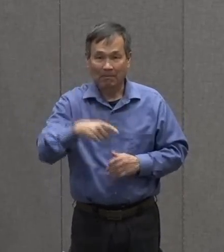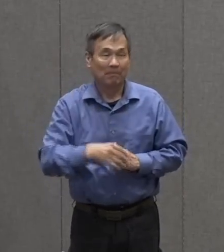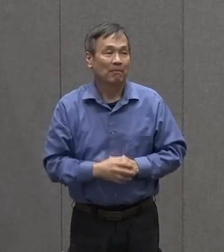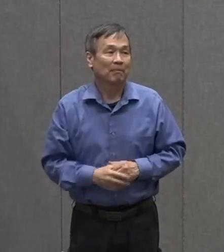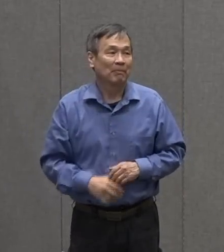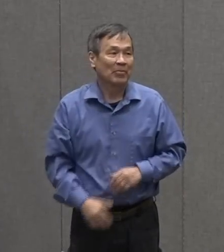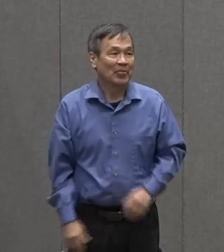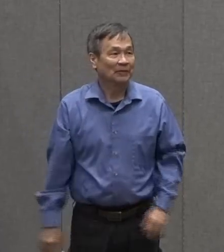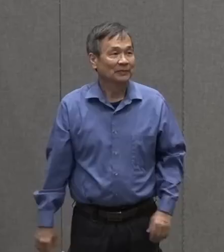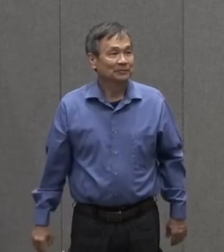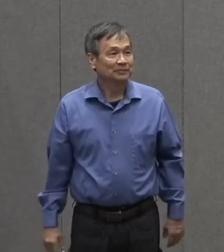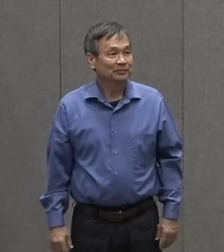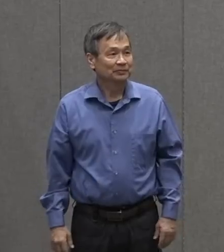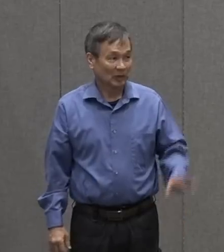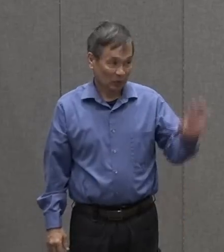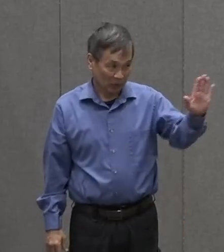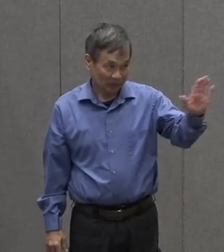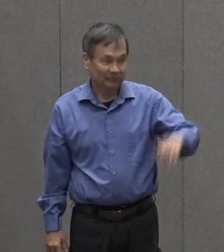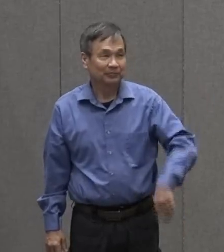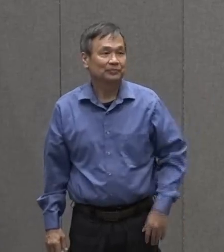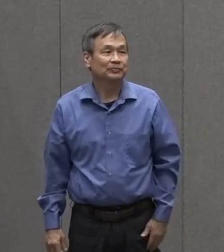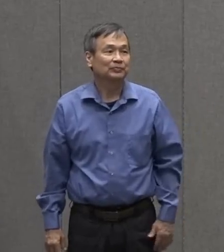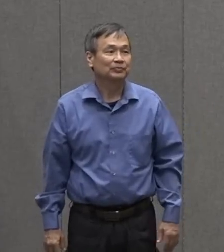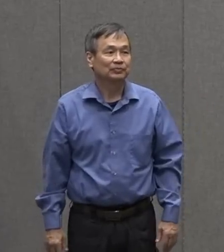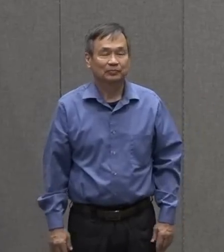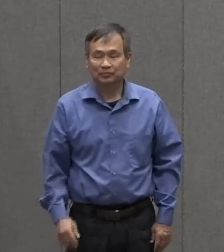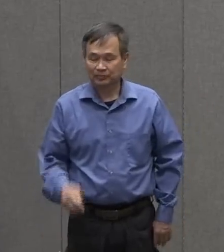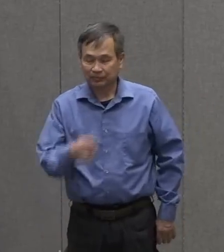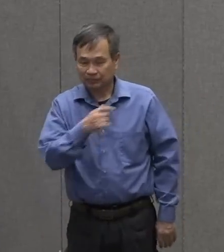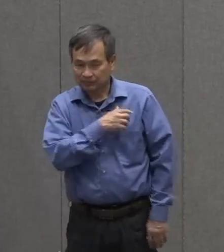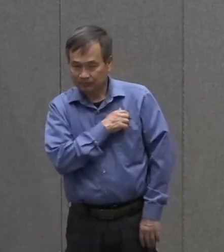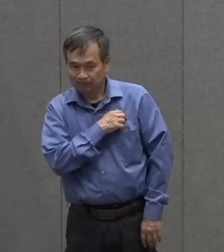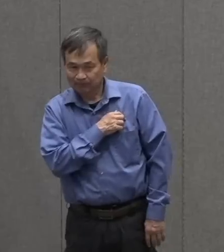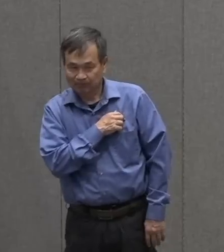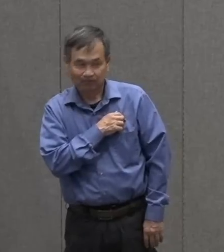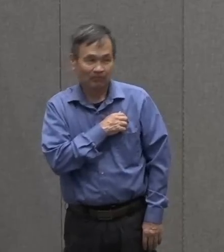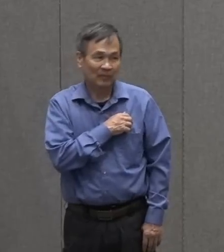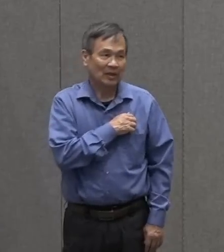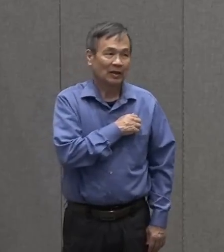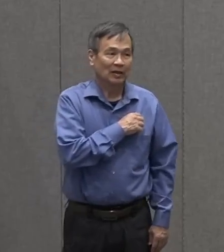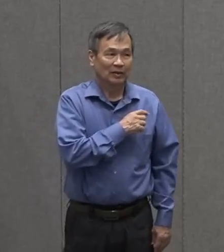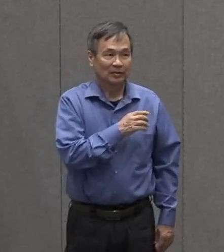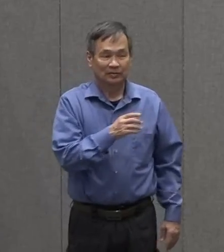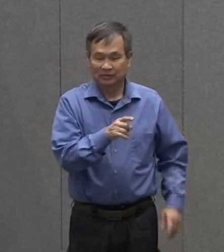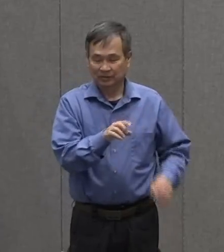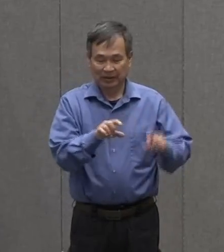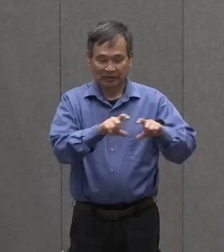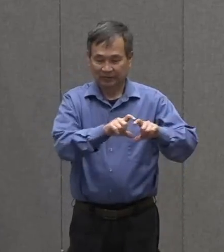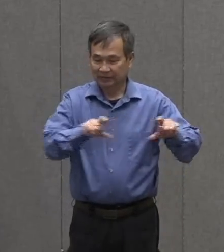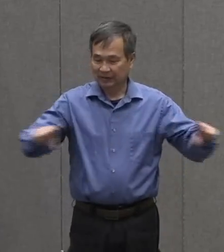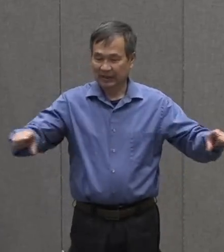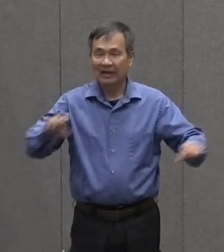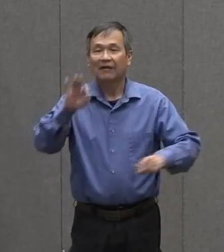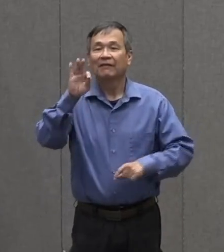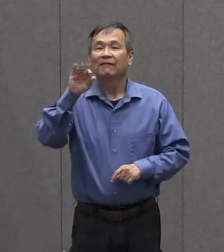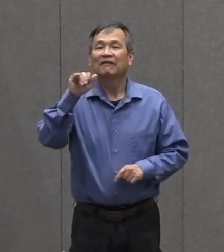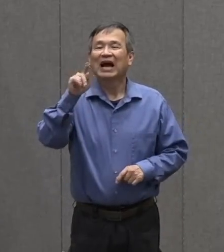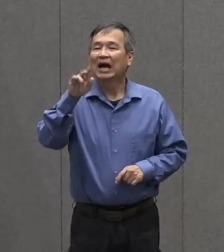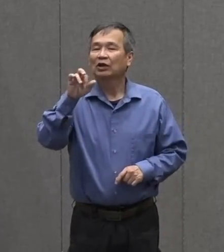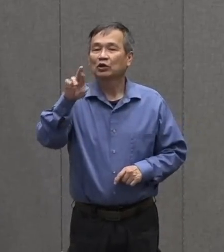I'll give you your paperclip, and then you put it on a number down here of your factors. Any factor.